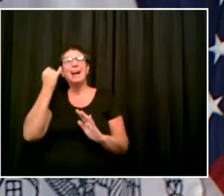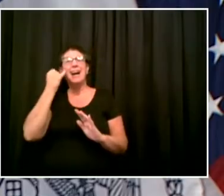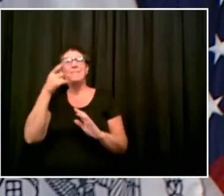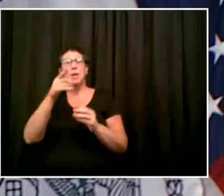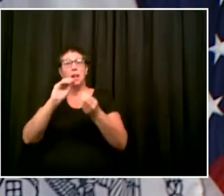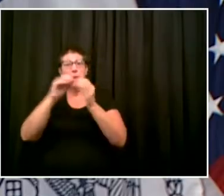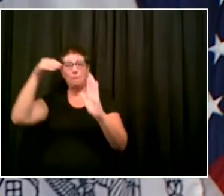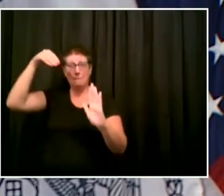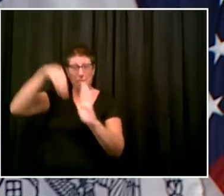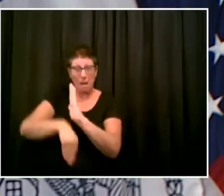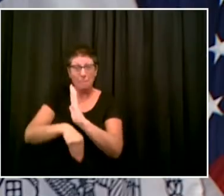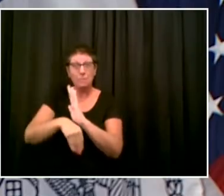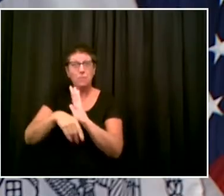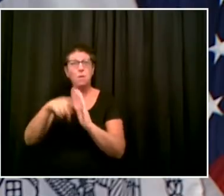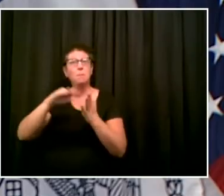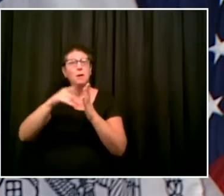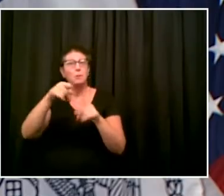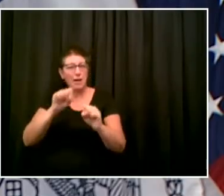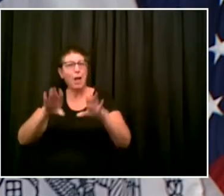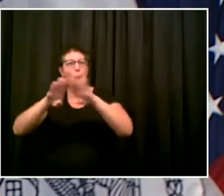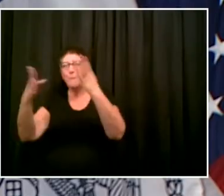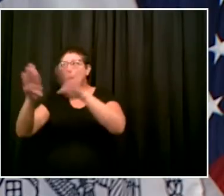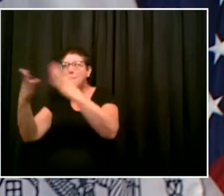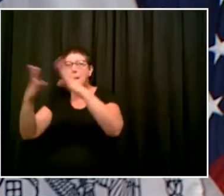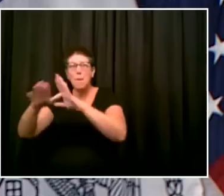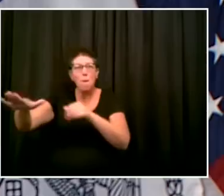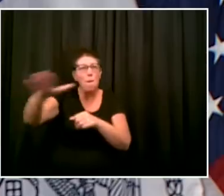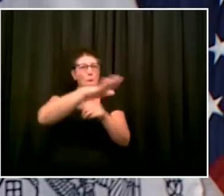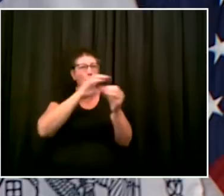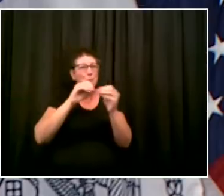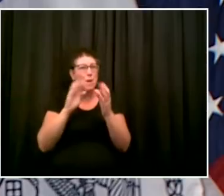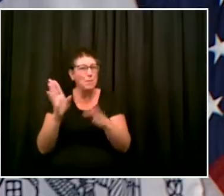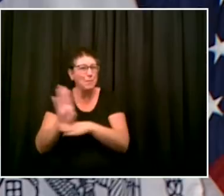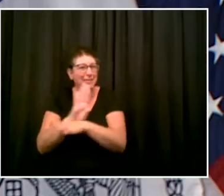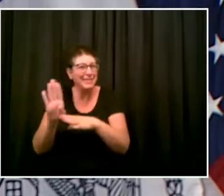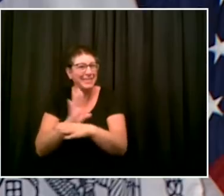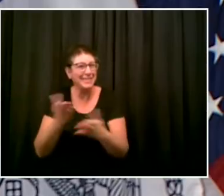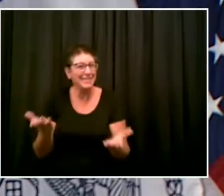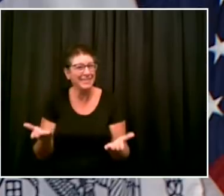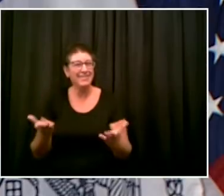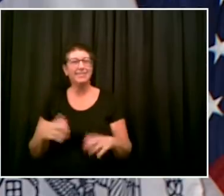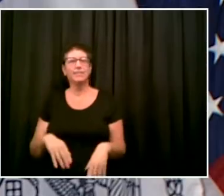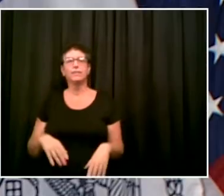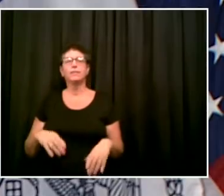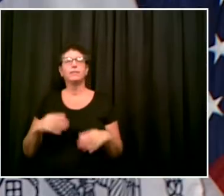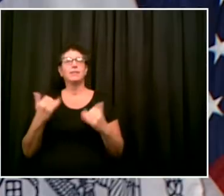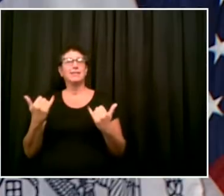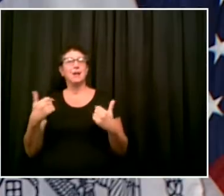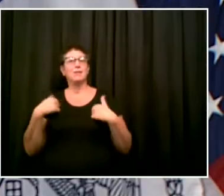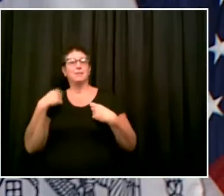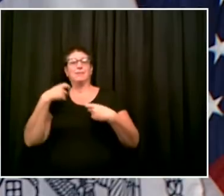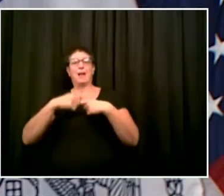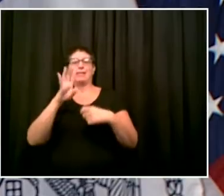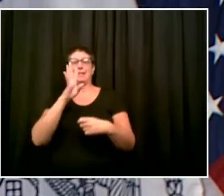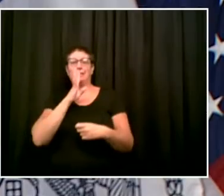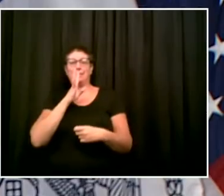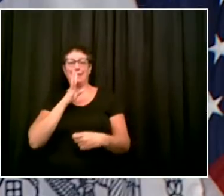THAT INFECTION RATE DOWN MUCH FURTHER, BECAUSE